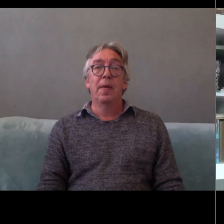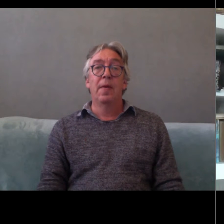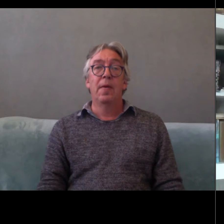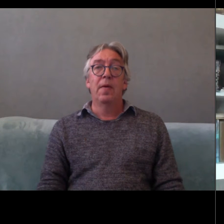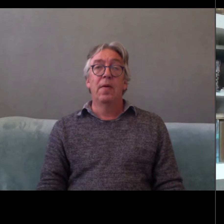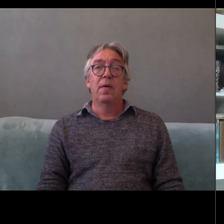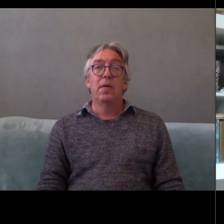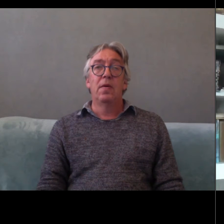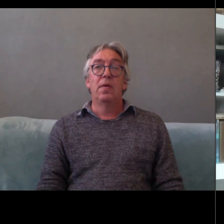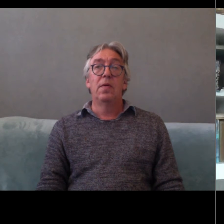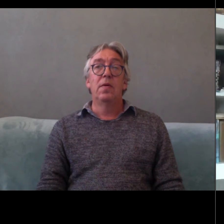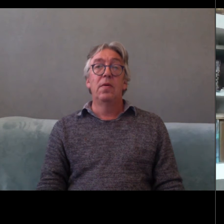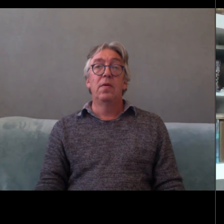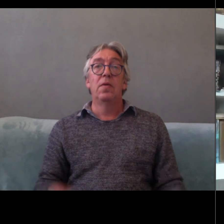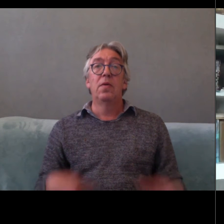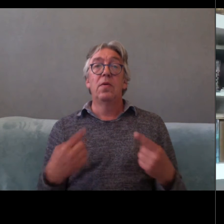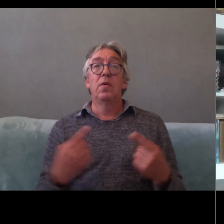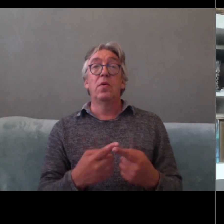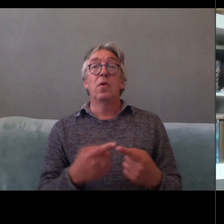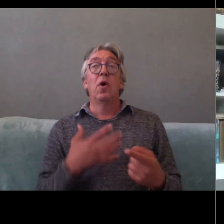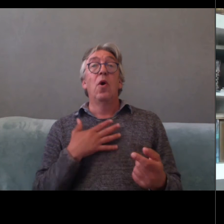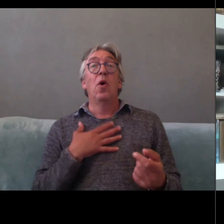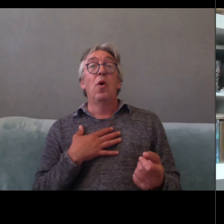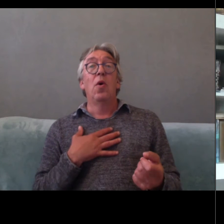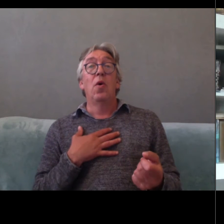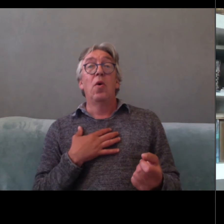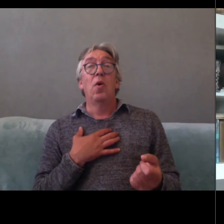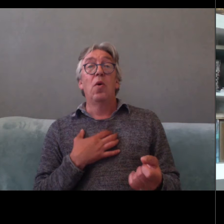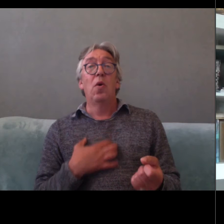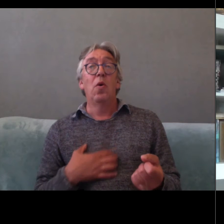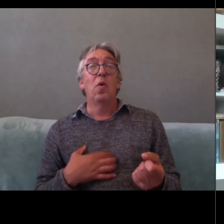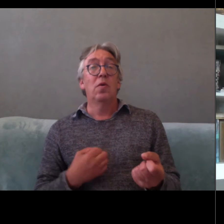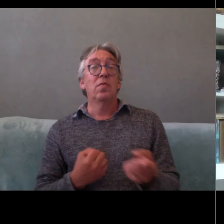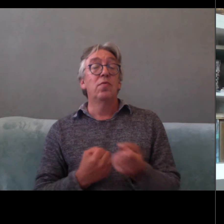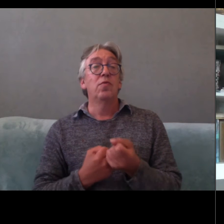Those include special activities. It means, if you aren't able